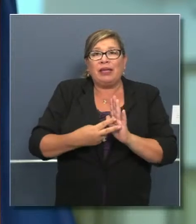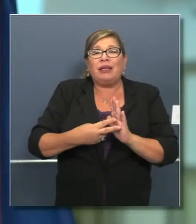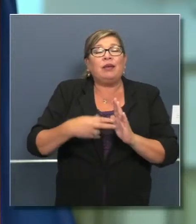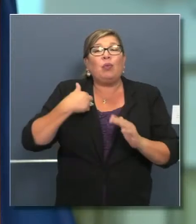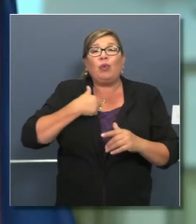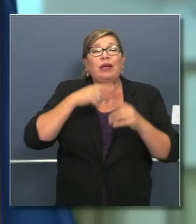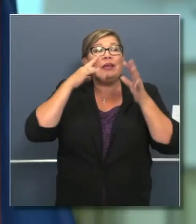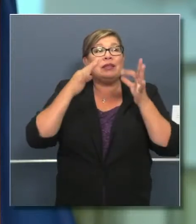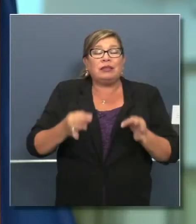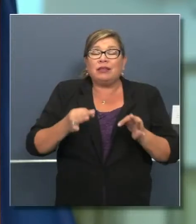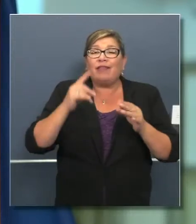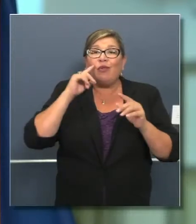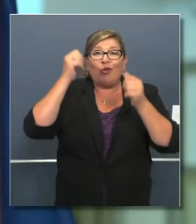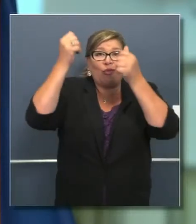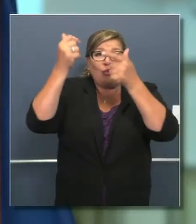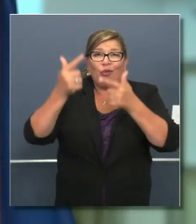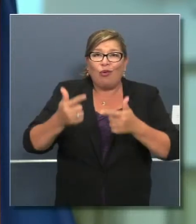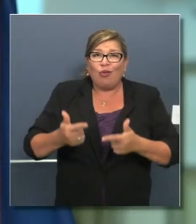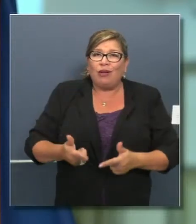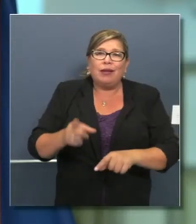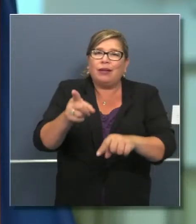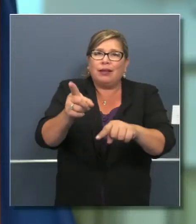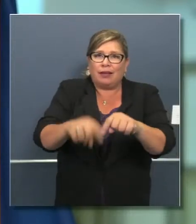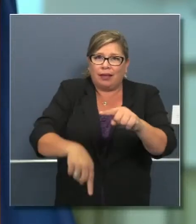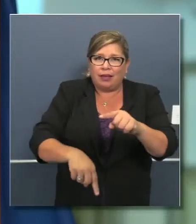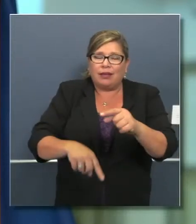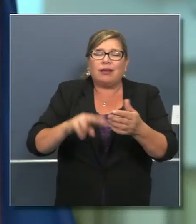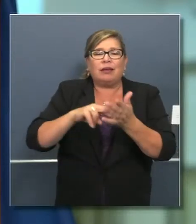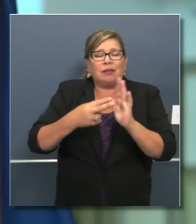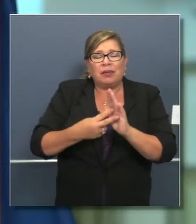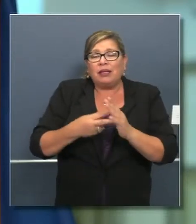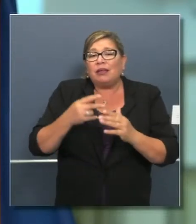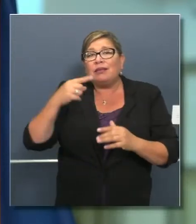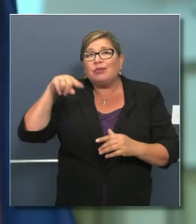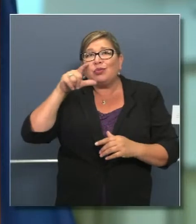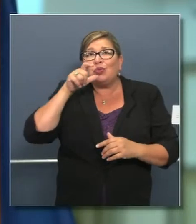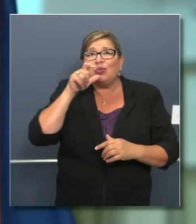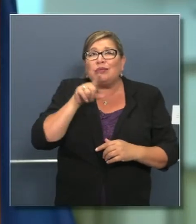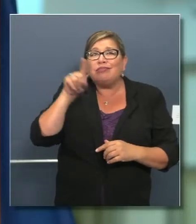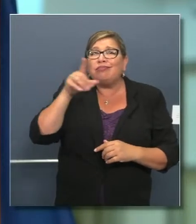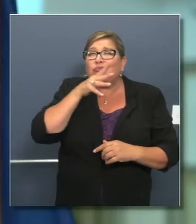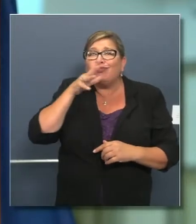of you watching live in different parts of the state some in rural parts of the state some in